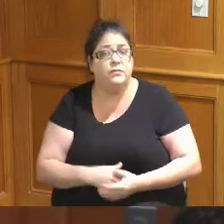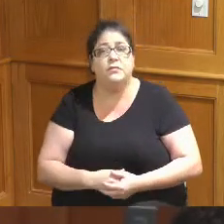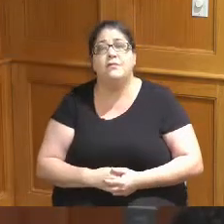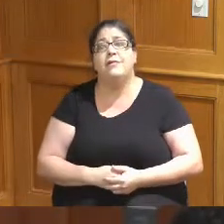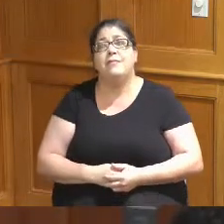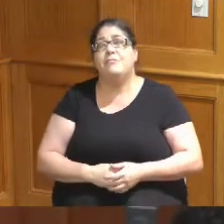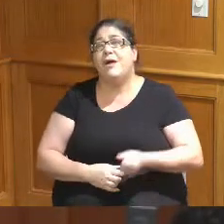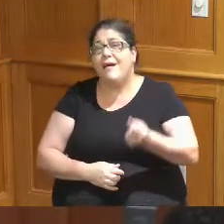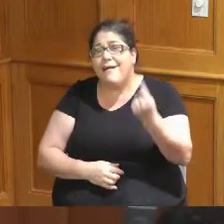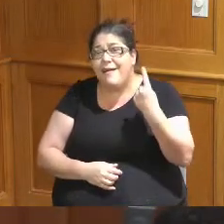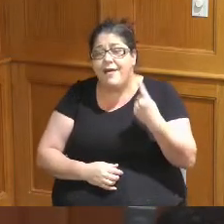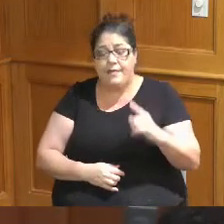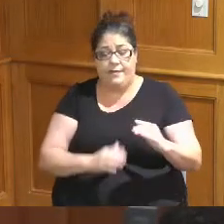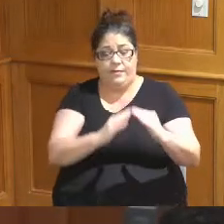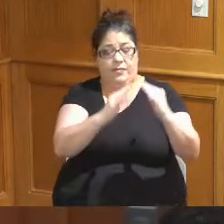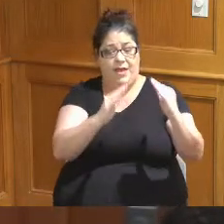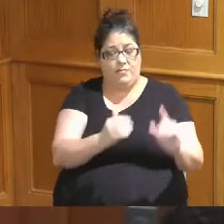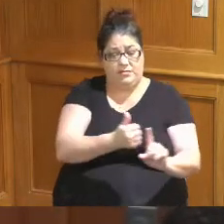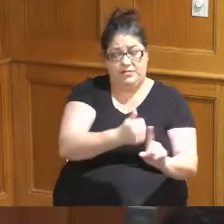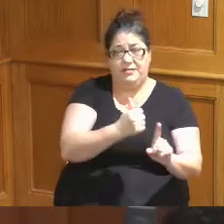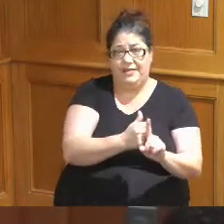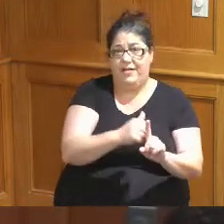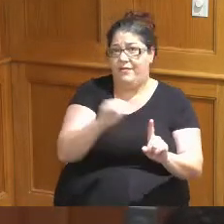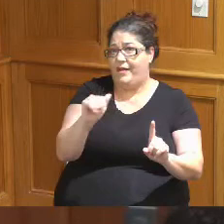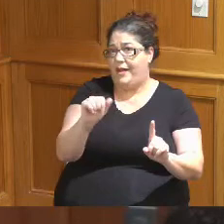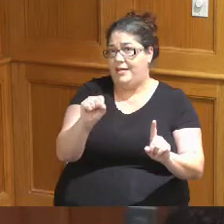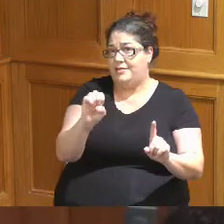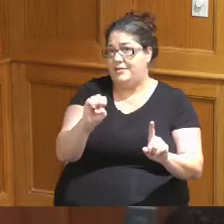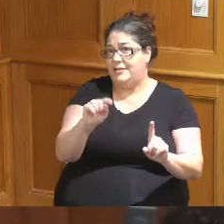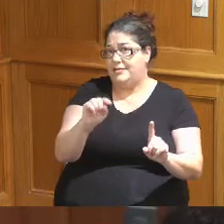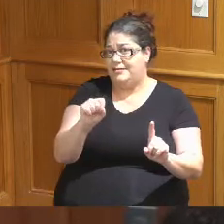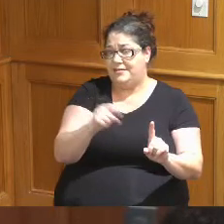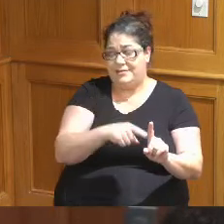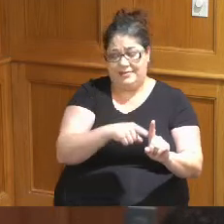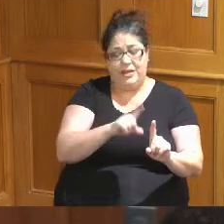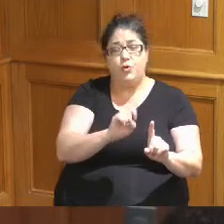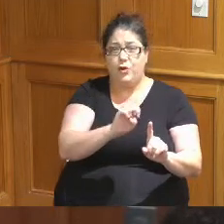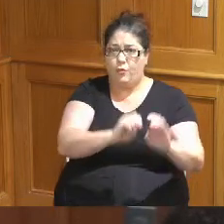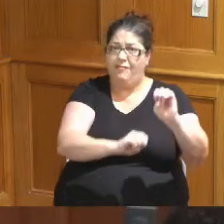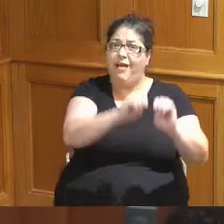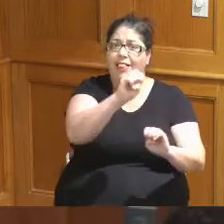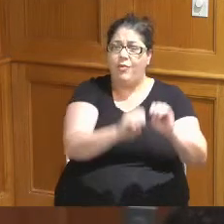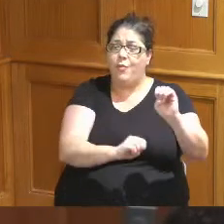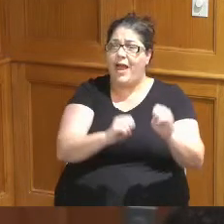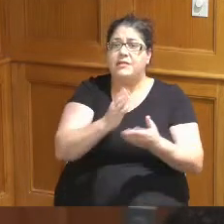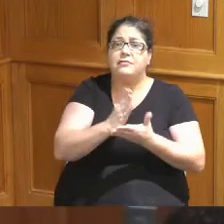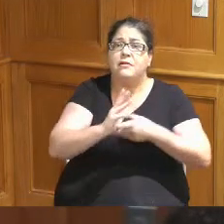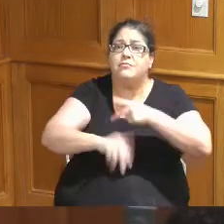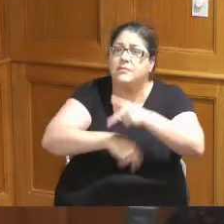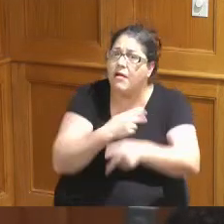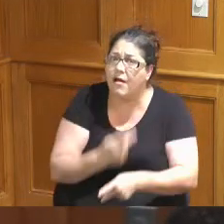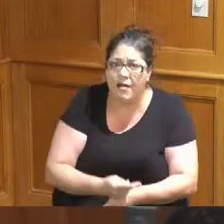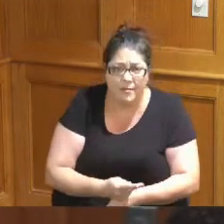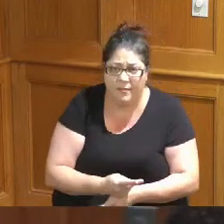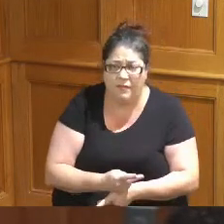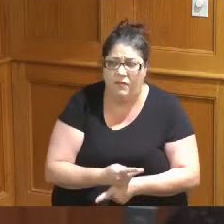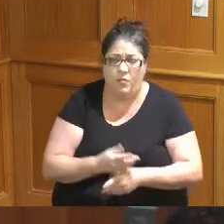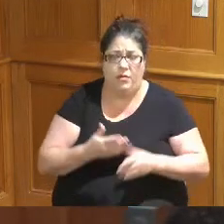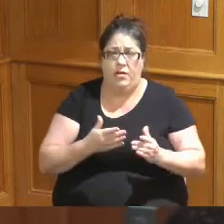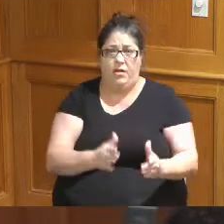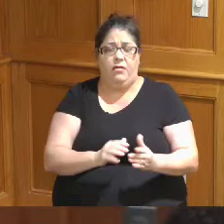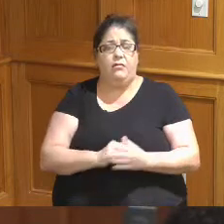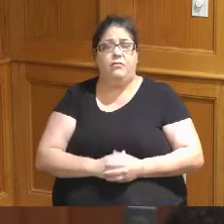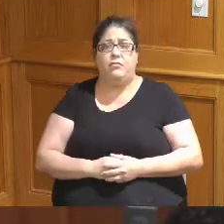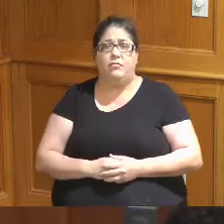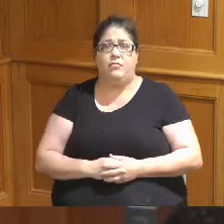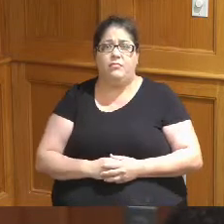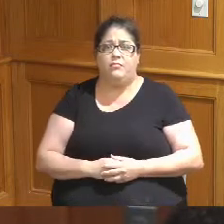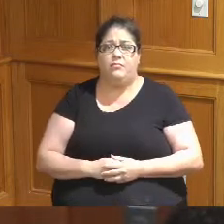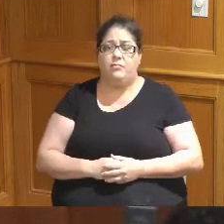those assets need to be valued based on some type of I don't want to call it a formula